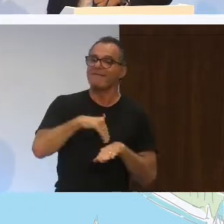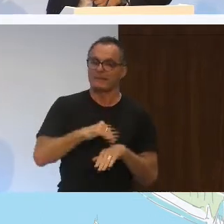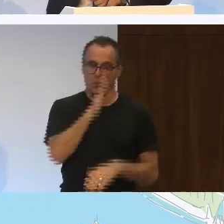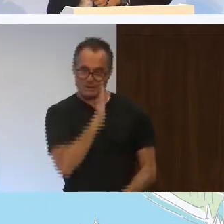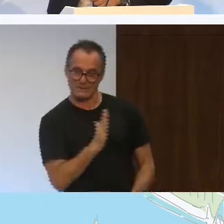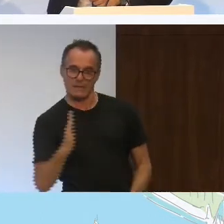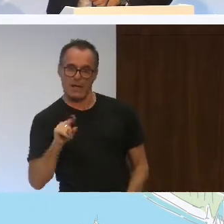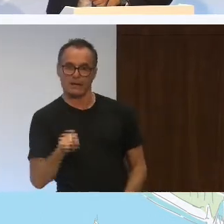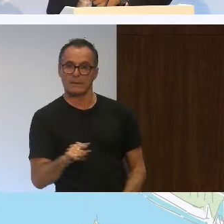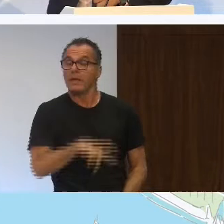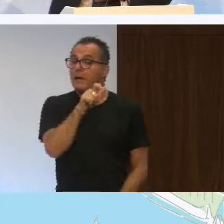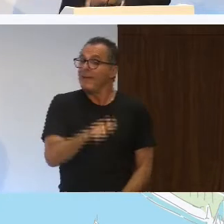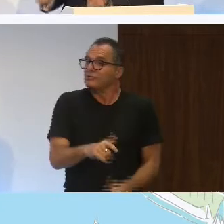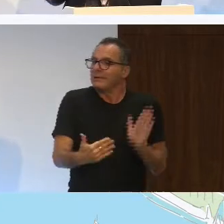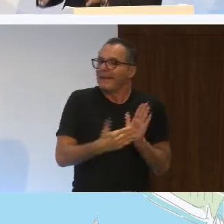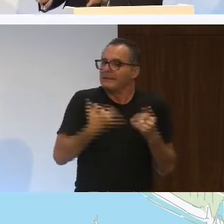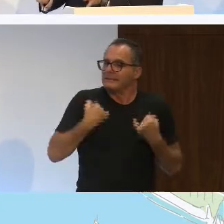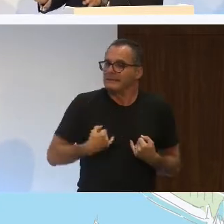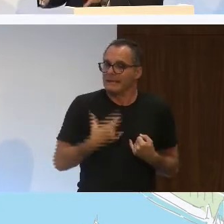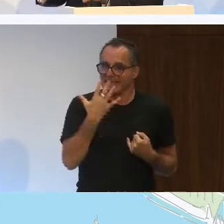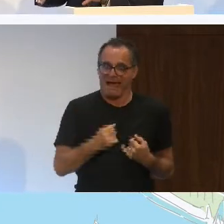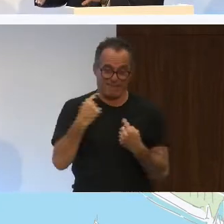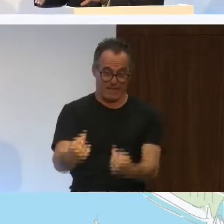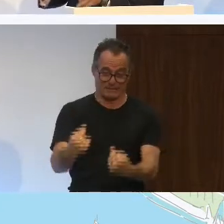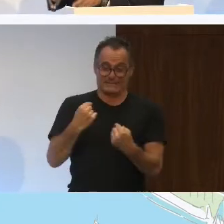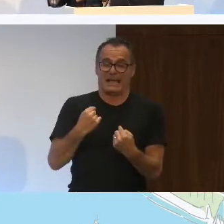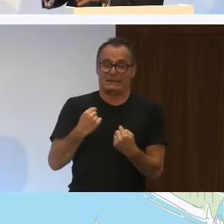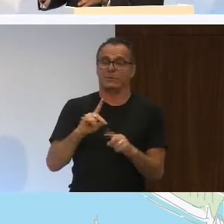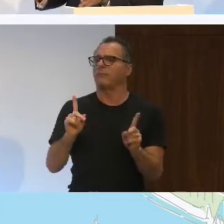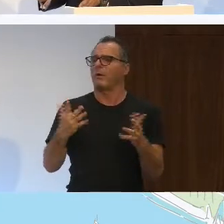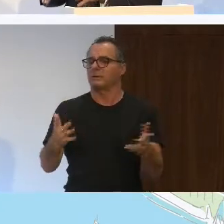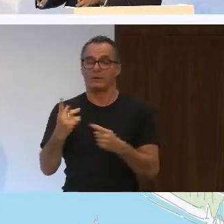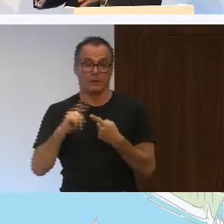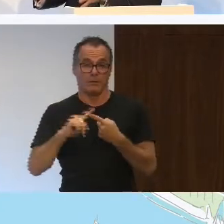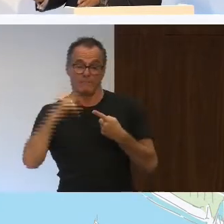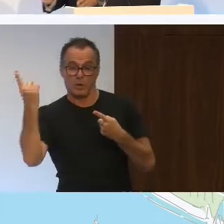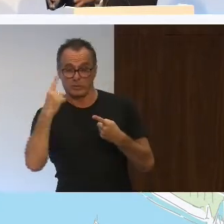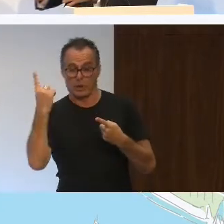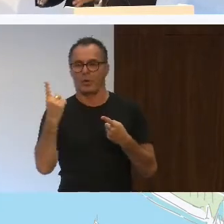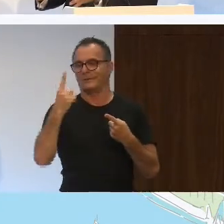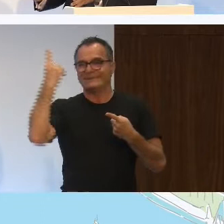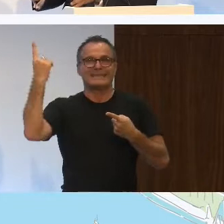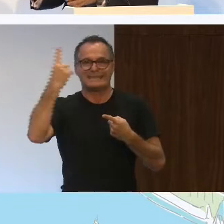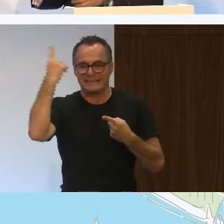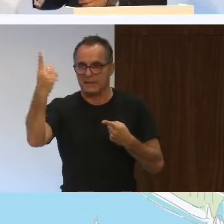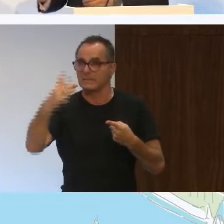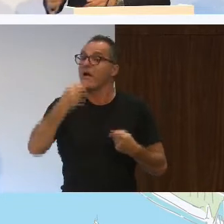So our patient with Meniere’s disease would have attacks of vertigo or dizziness for they would last for a few hours.